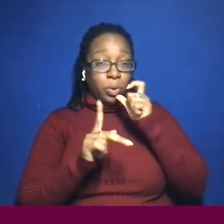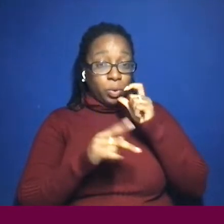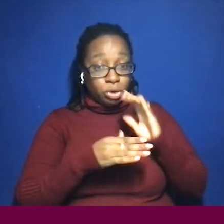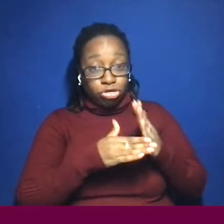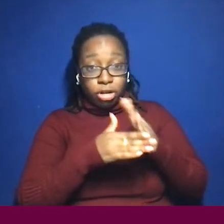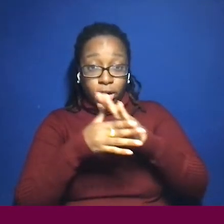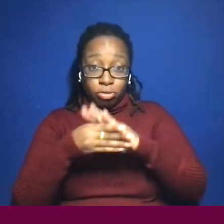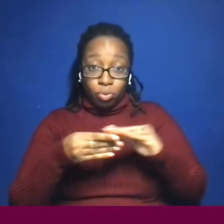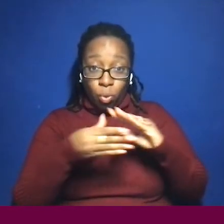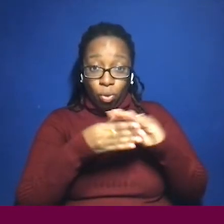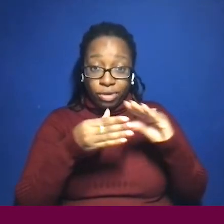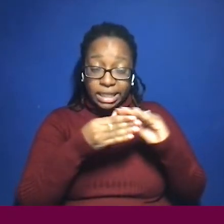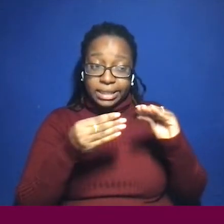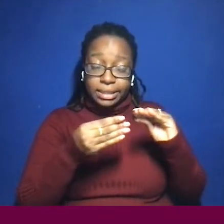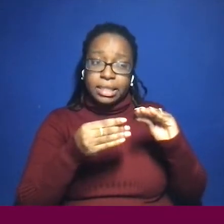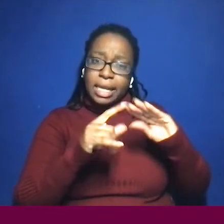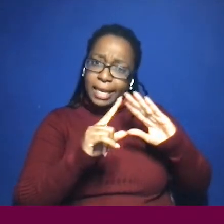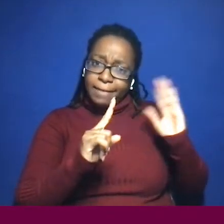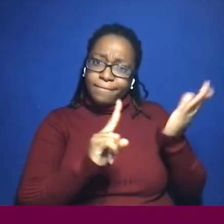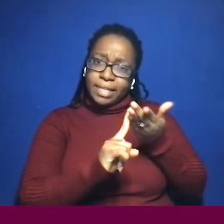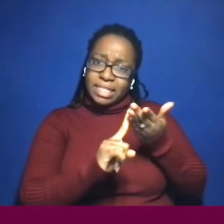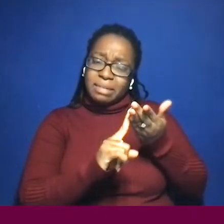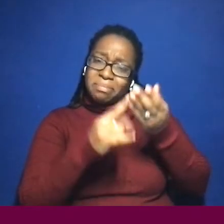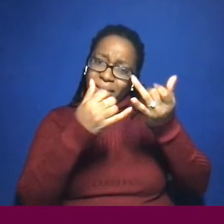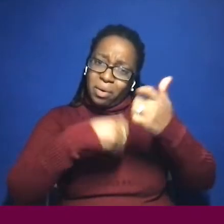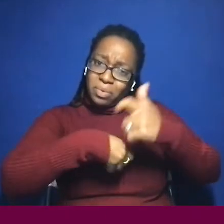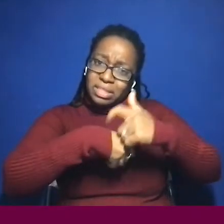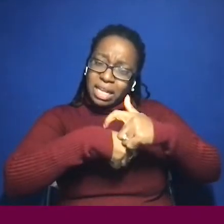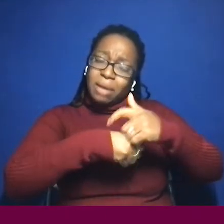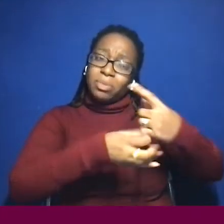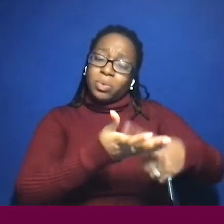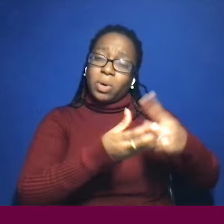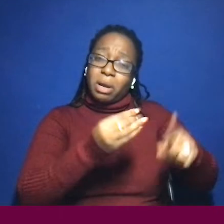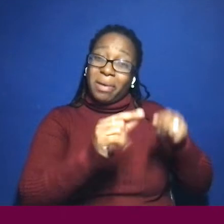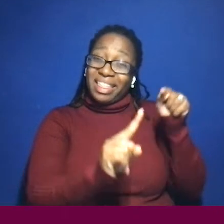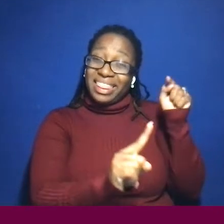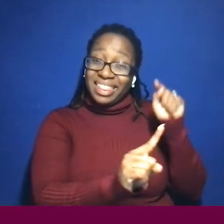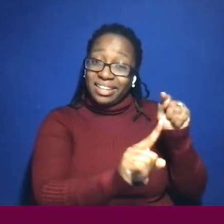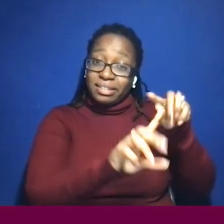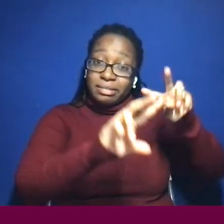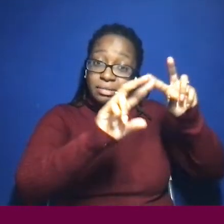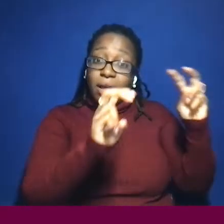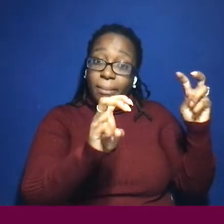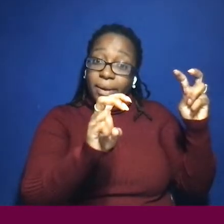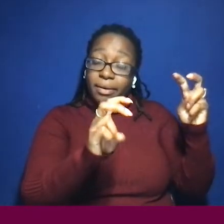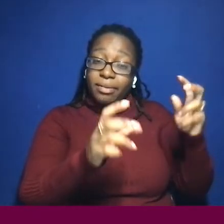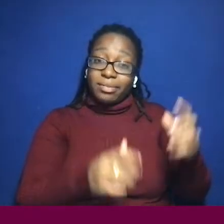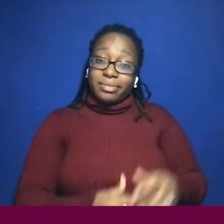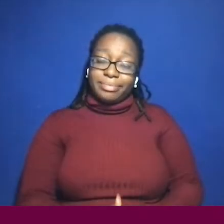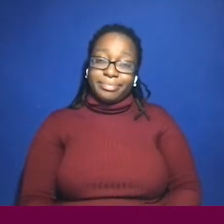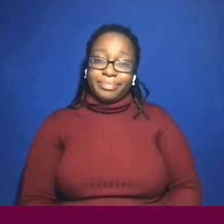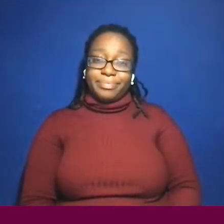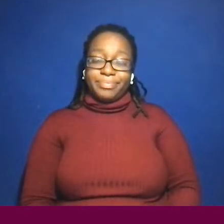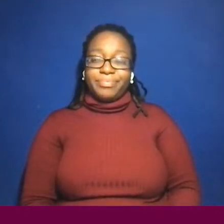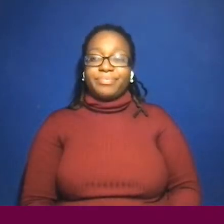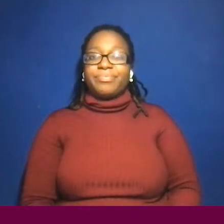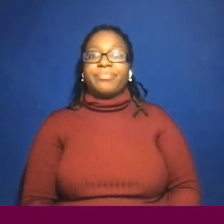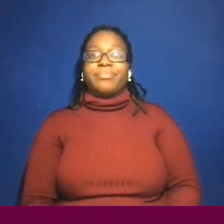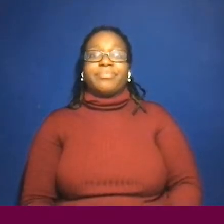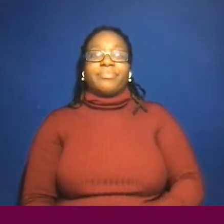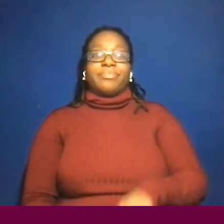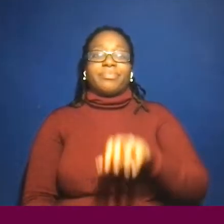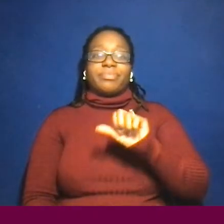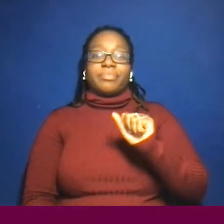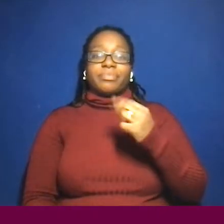part of that story? Sheri Fink: